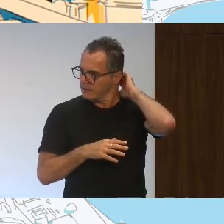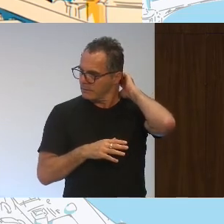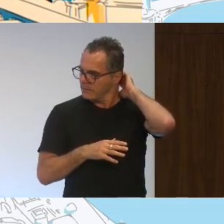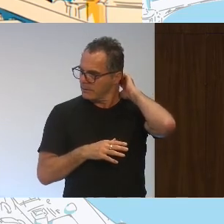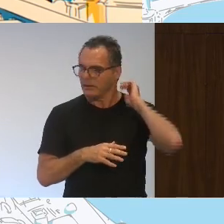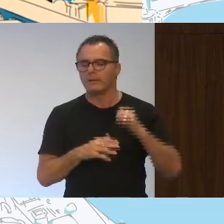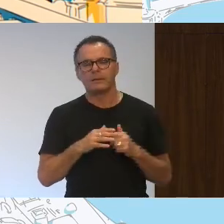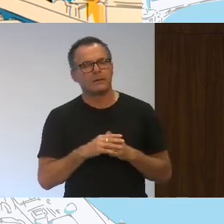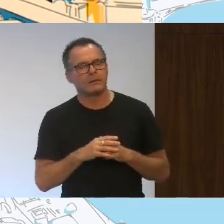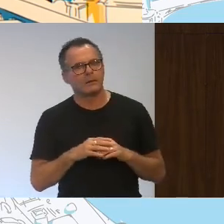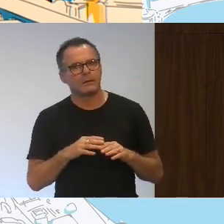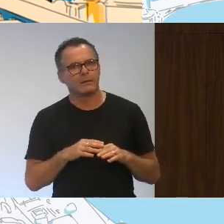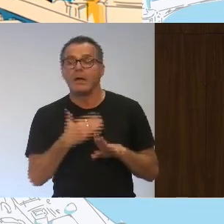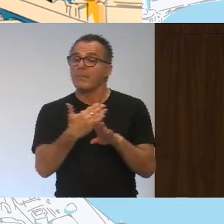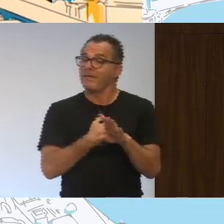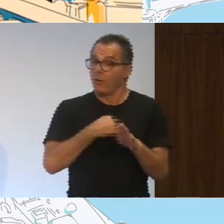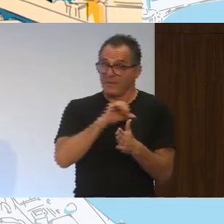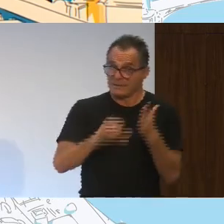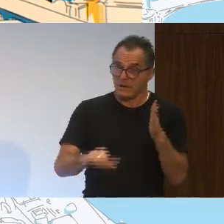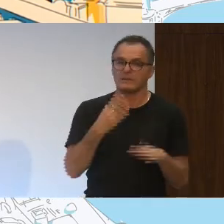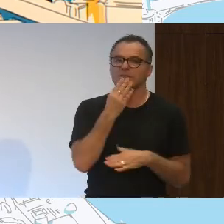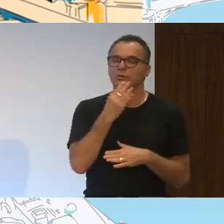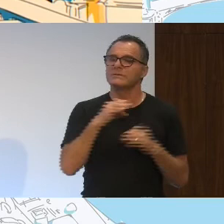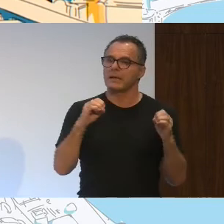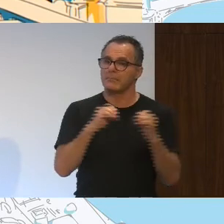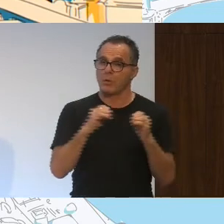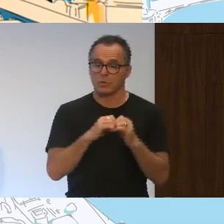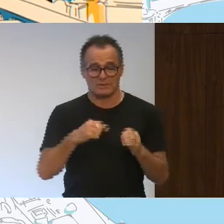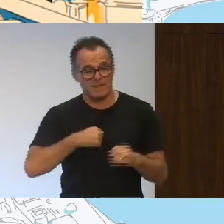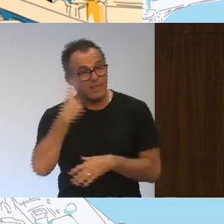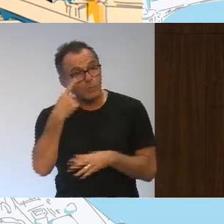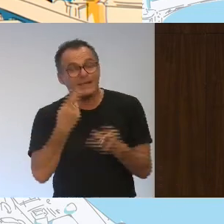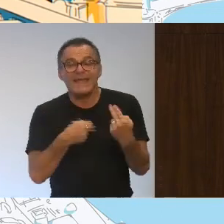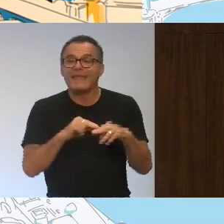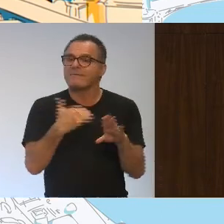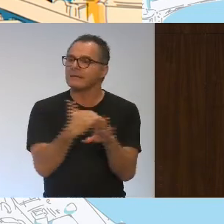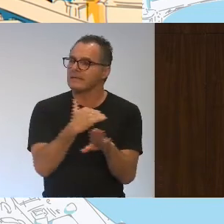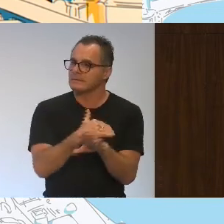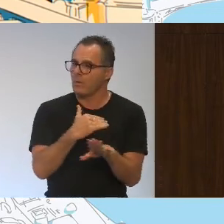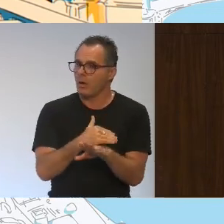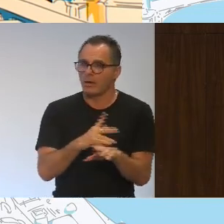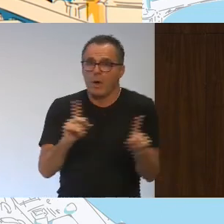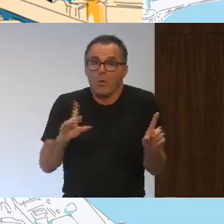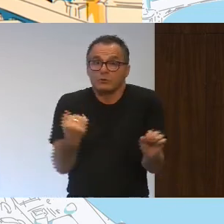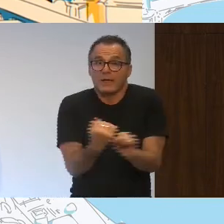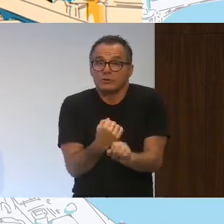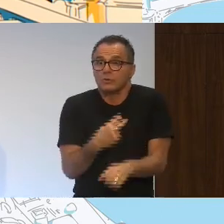And before I started using it, I thought, well, if it doesn't work well, so what I'm going to do to these 200 patients, I don't think